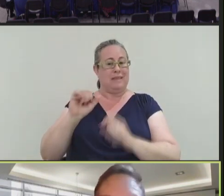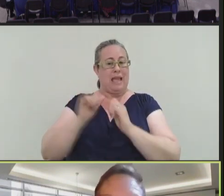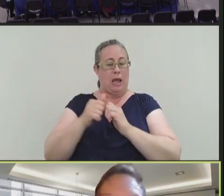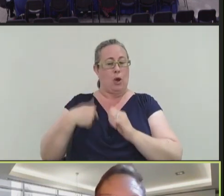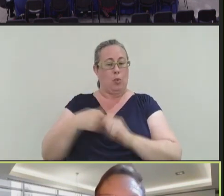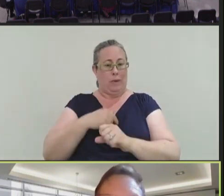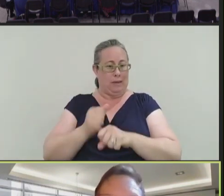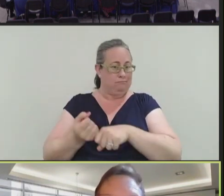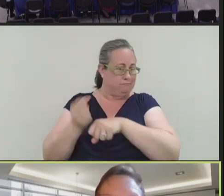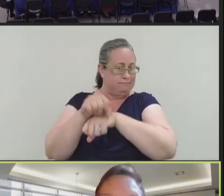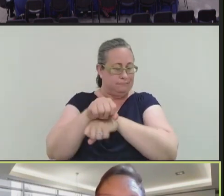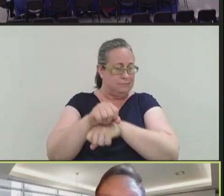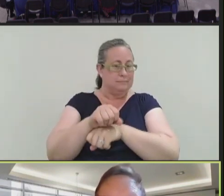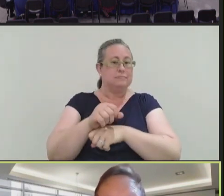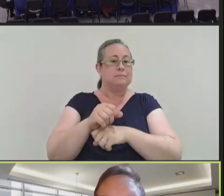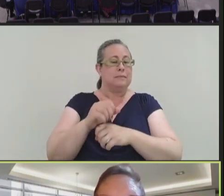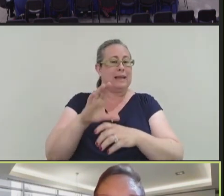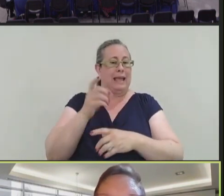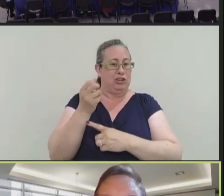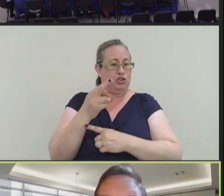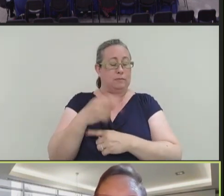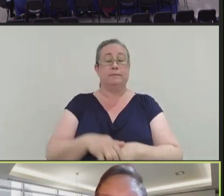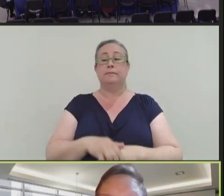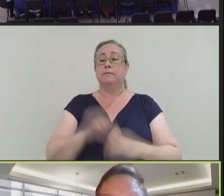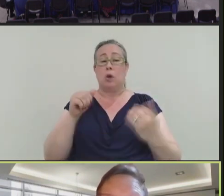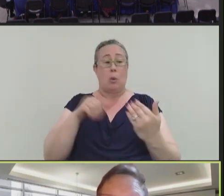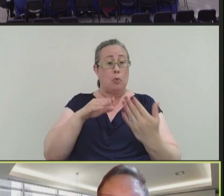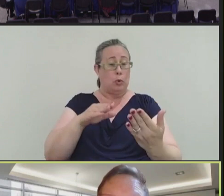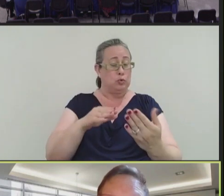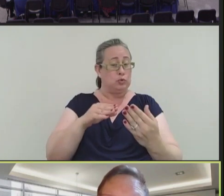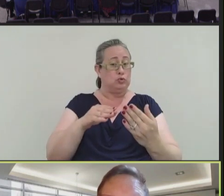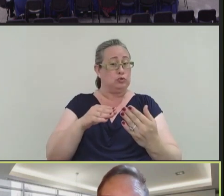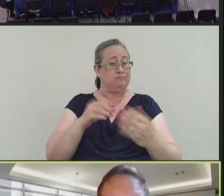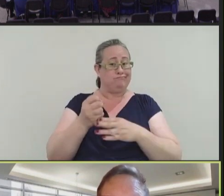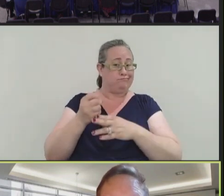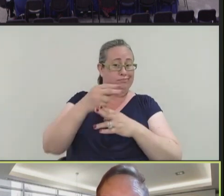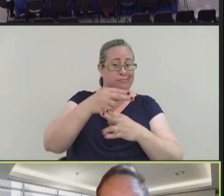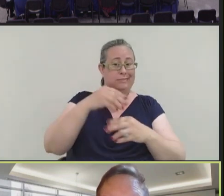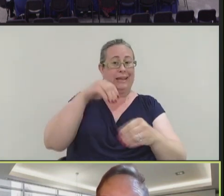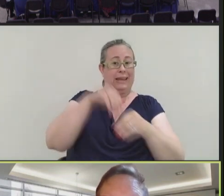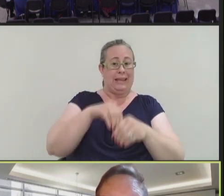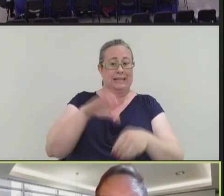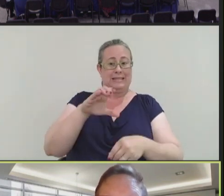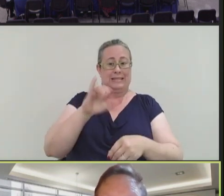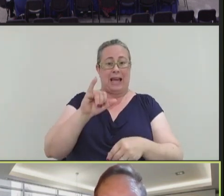cancer. These approaches are superior in the generation of cytotoxic T-cells in that type